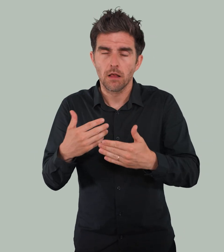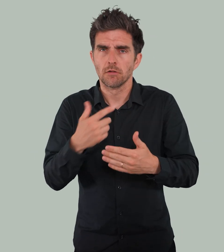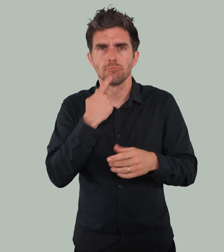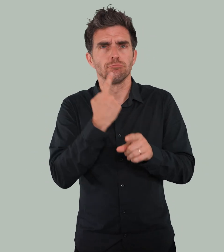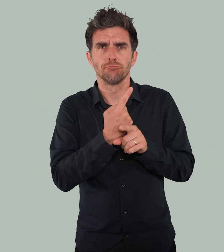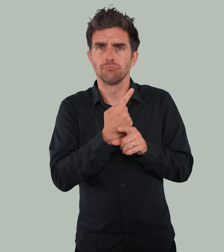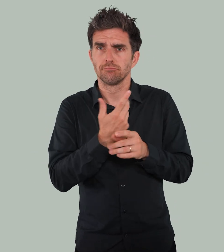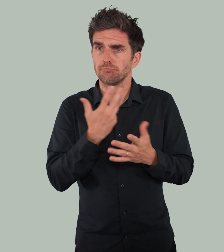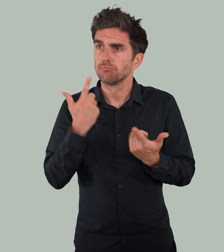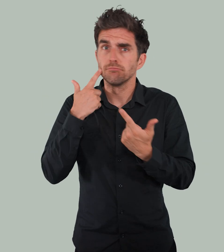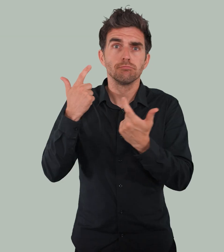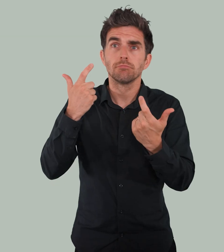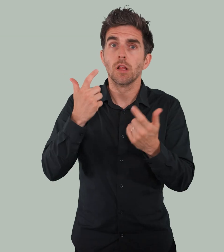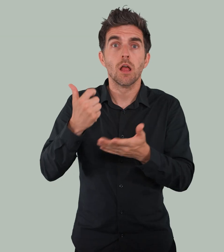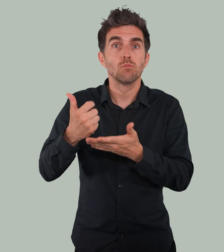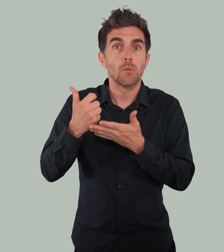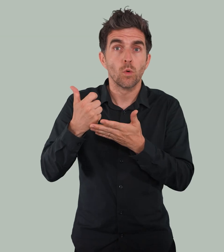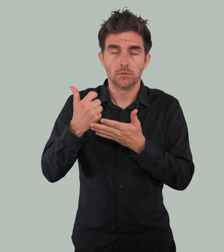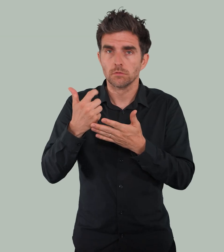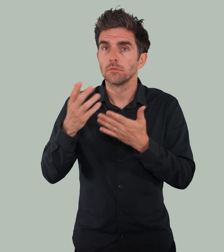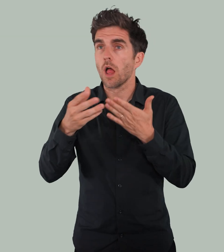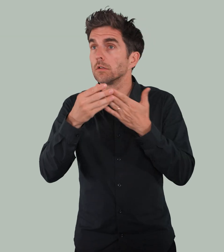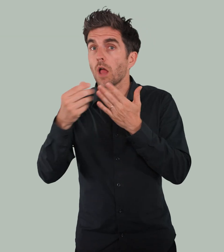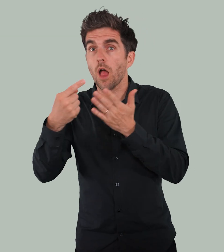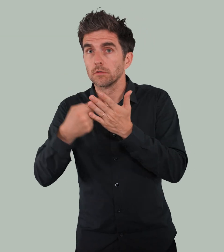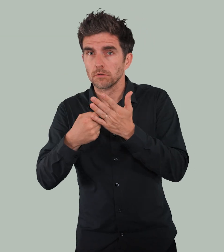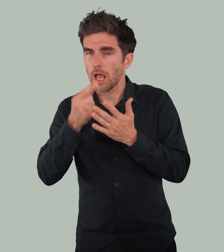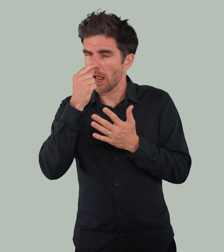They indicate that access to support and guidance can